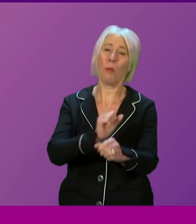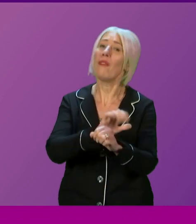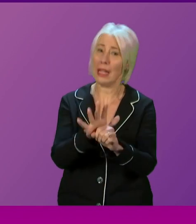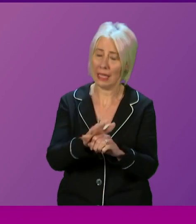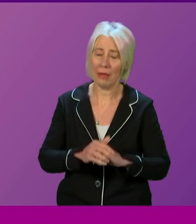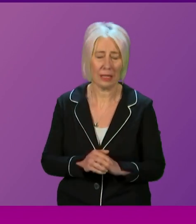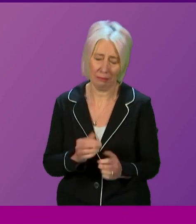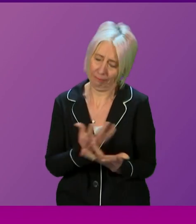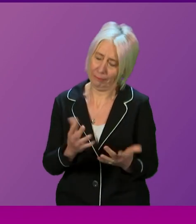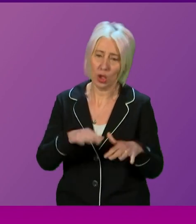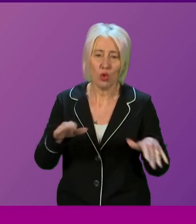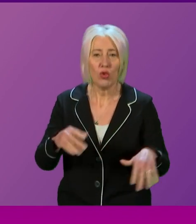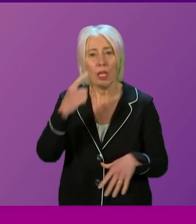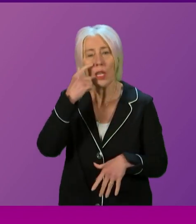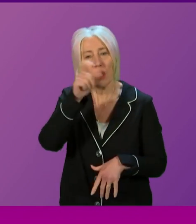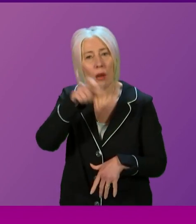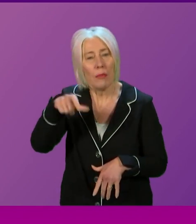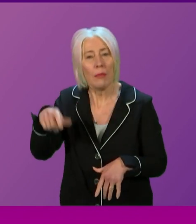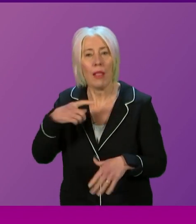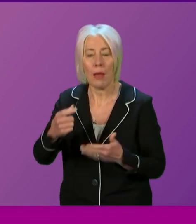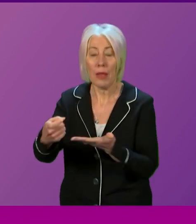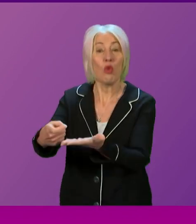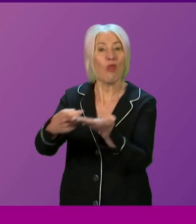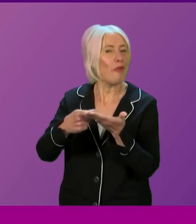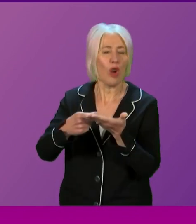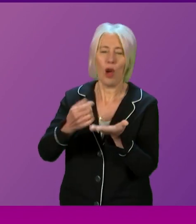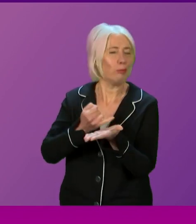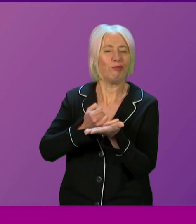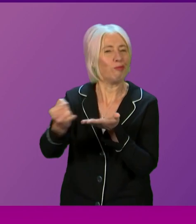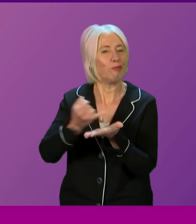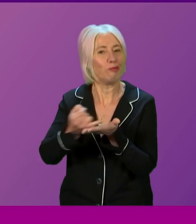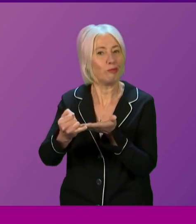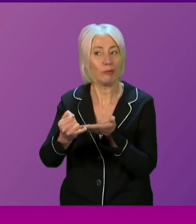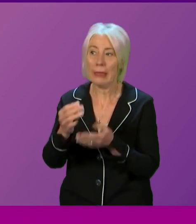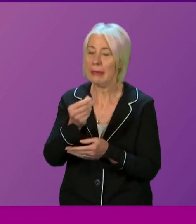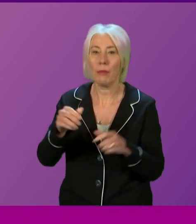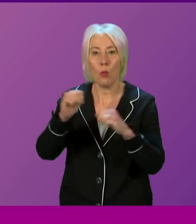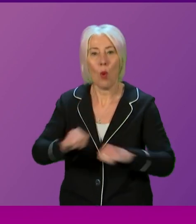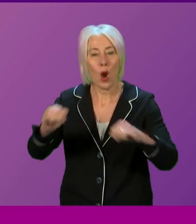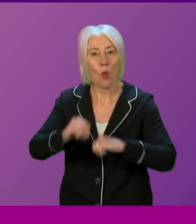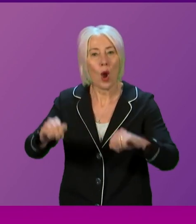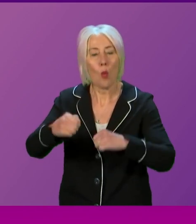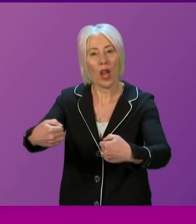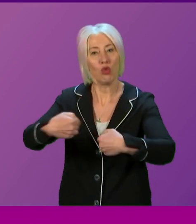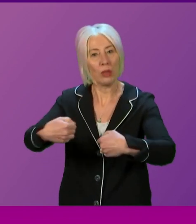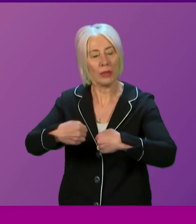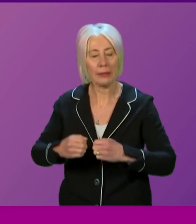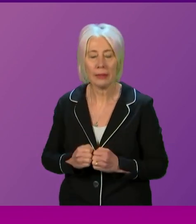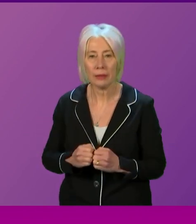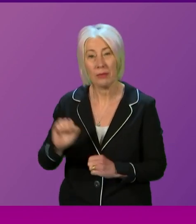Too many children and young people are having referrals rejected, and too many are waiting for too long for treatment.